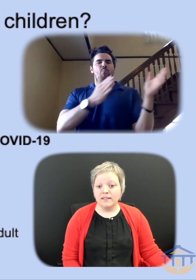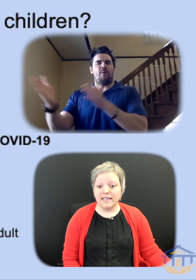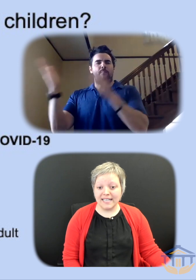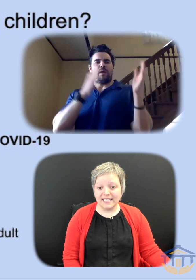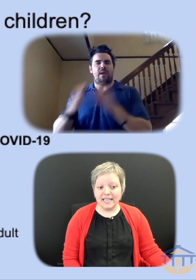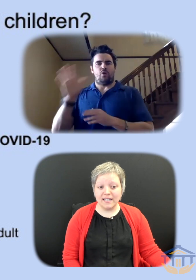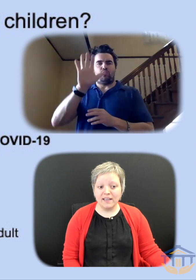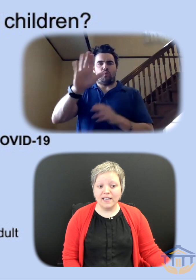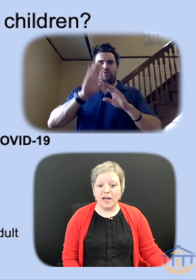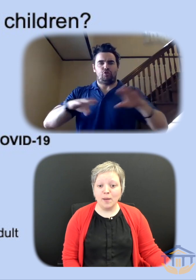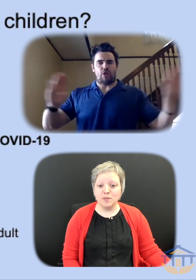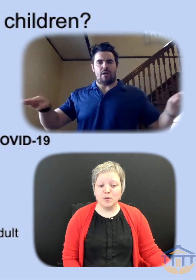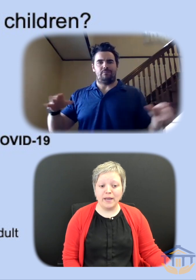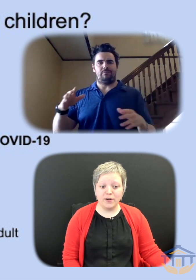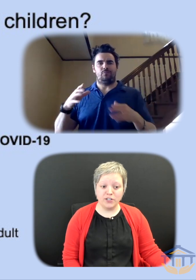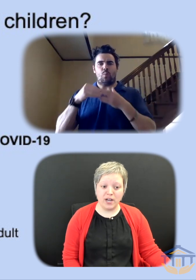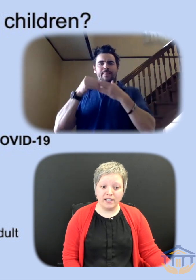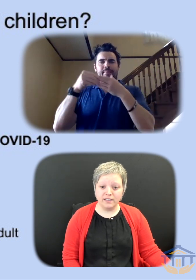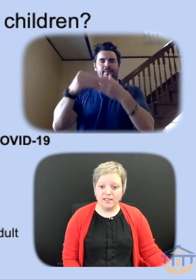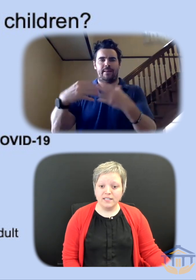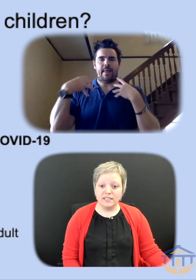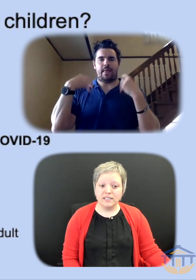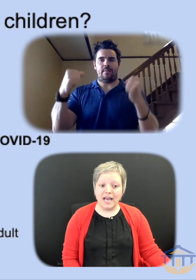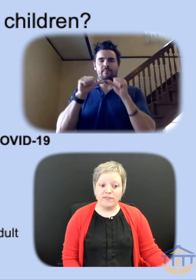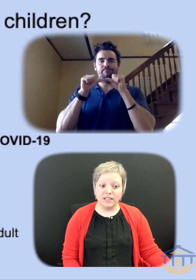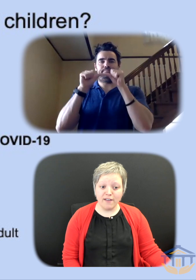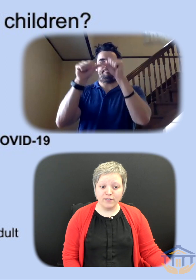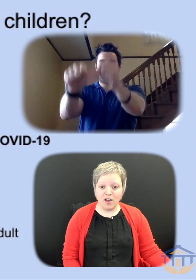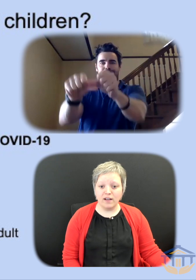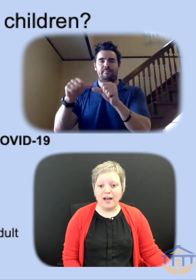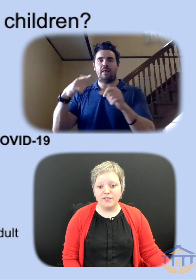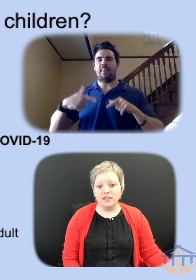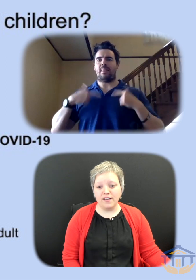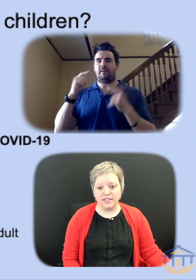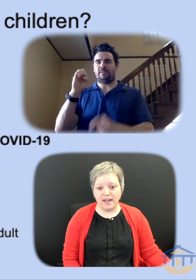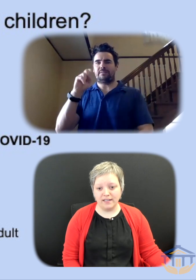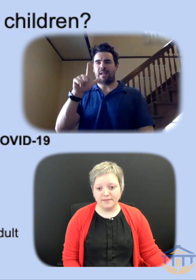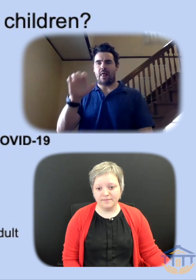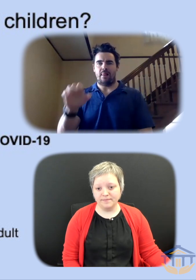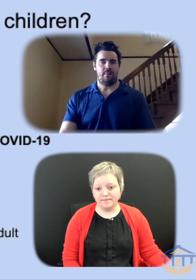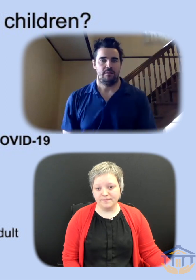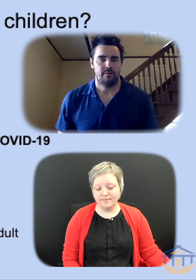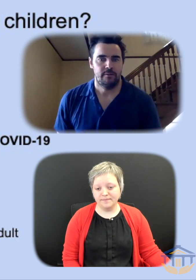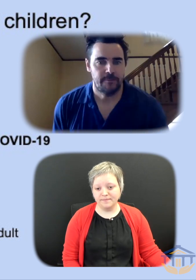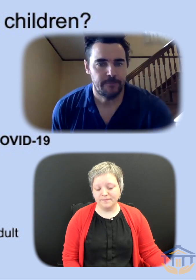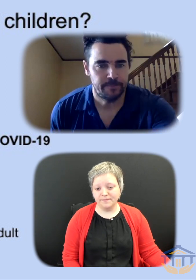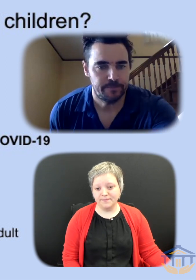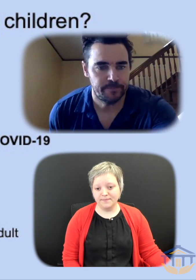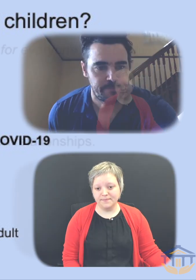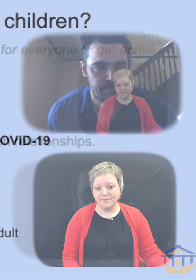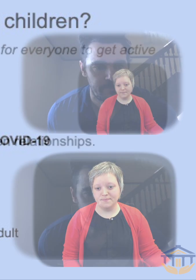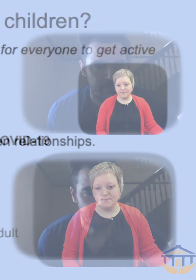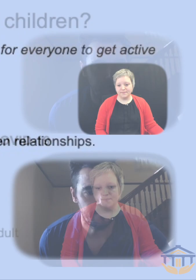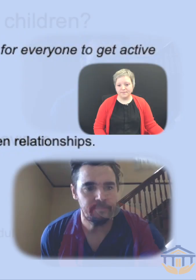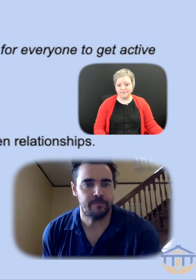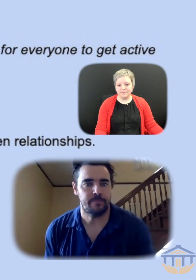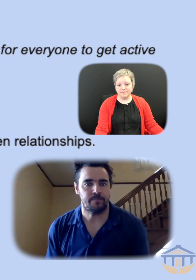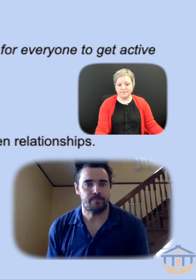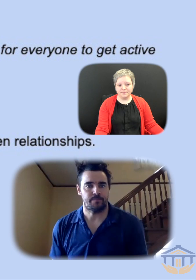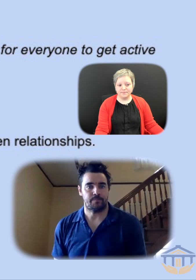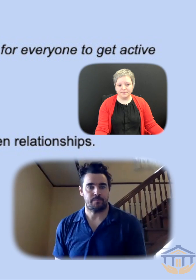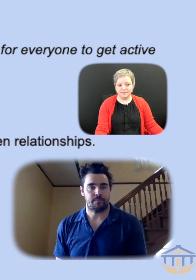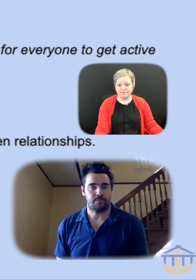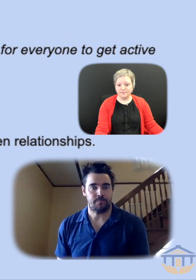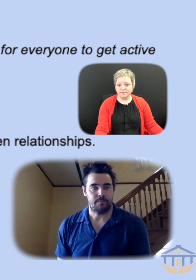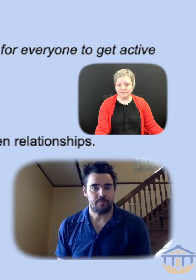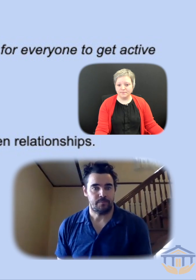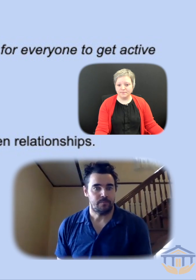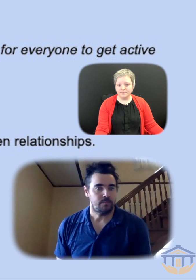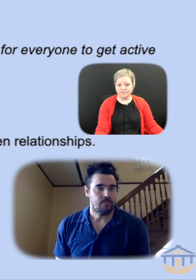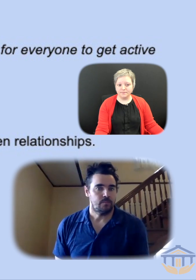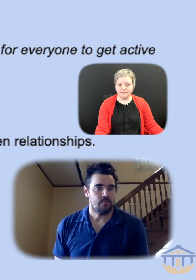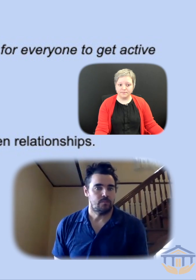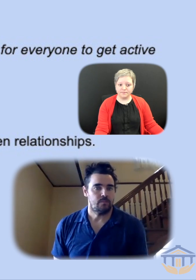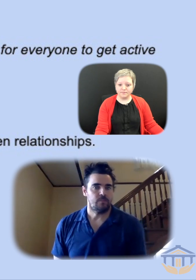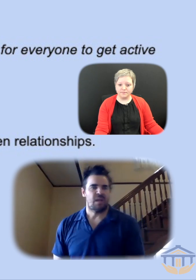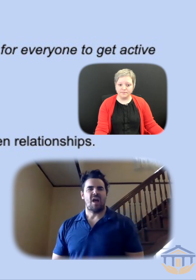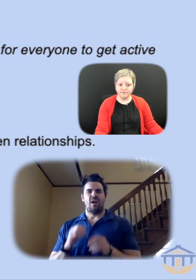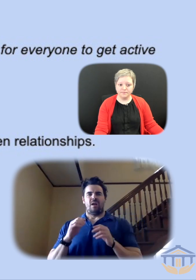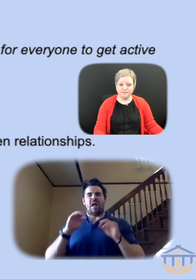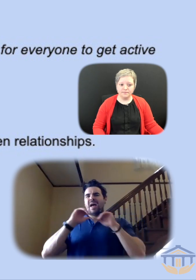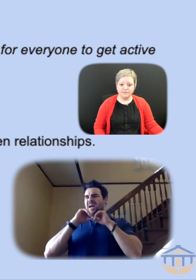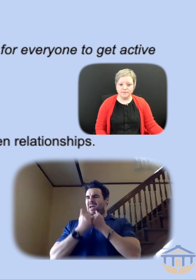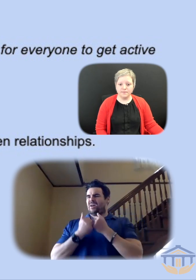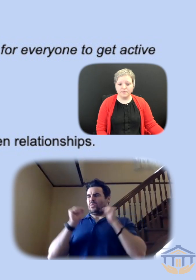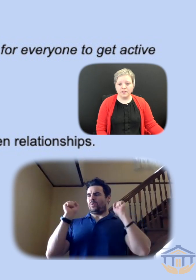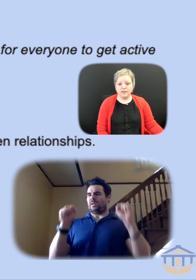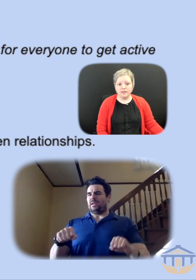Lastly, it'll help to prepare the child to have a lifelong healthy lifestyle.